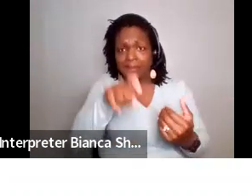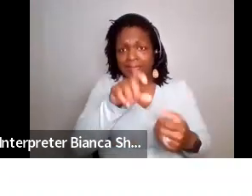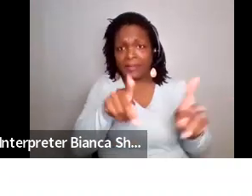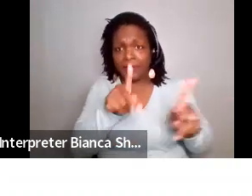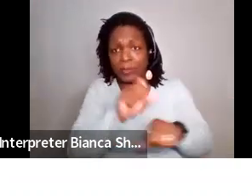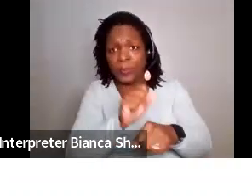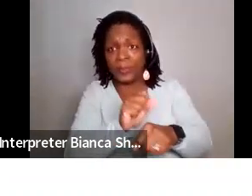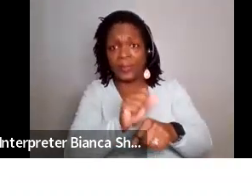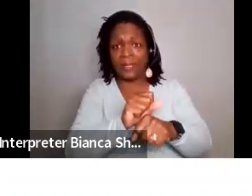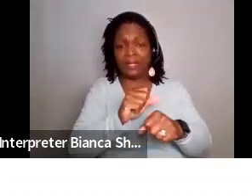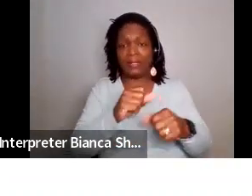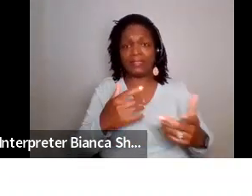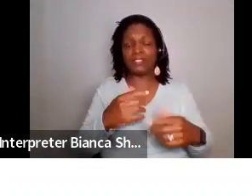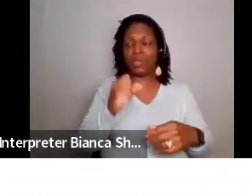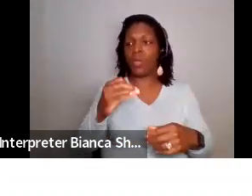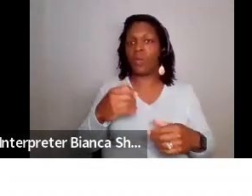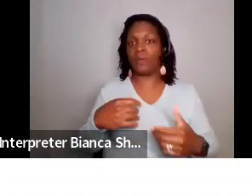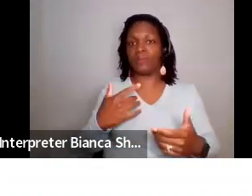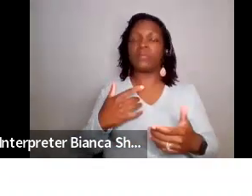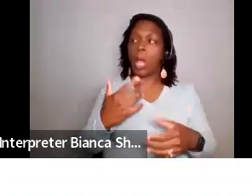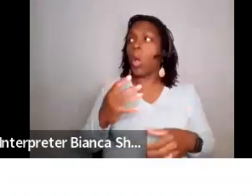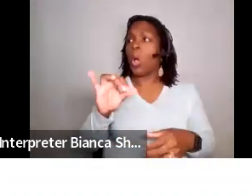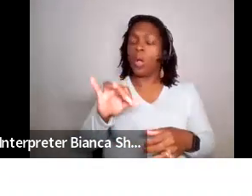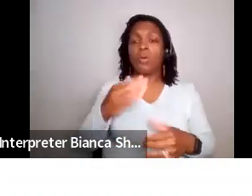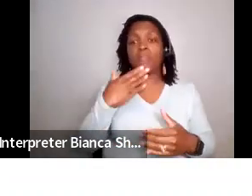you know you think things are going okay? but you're giving increases.